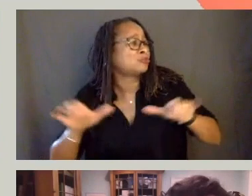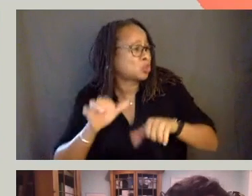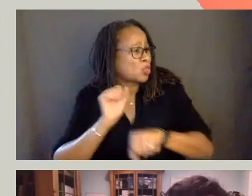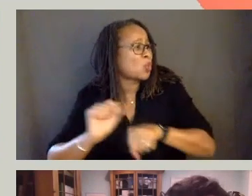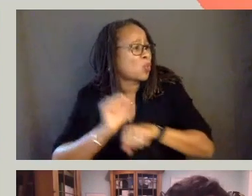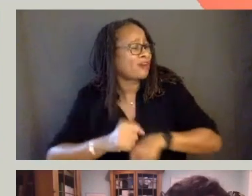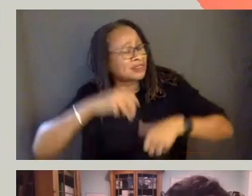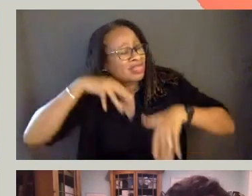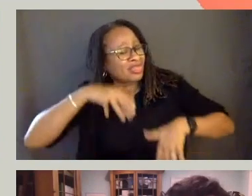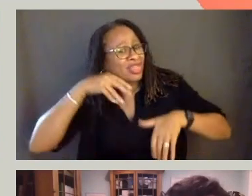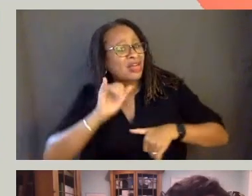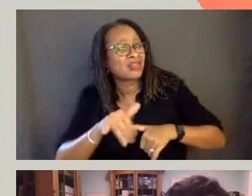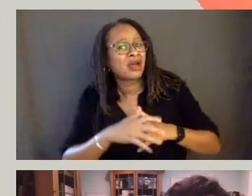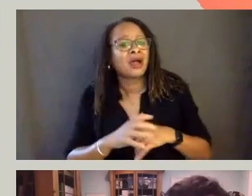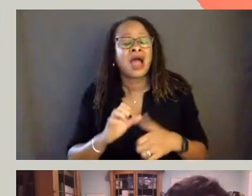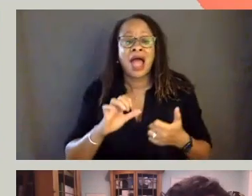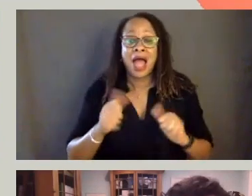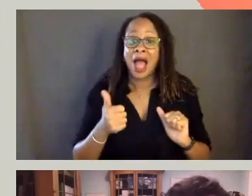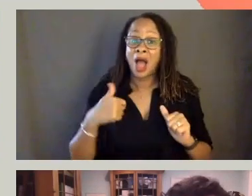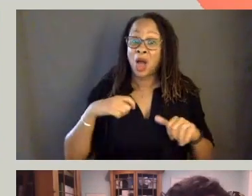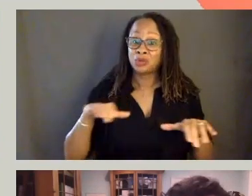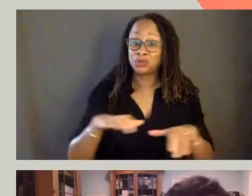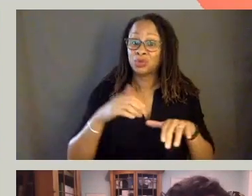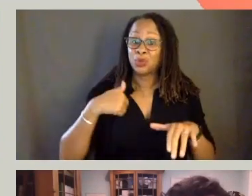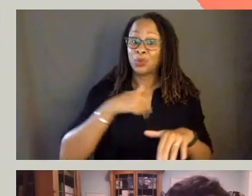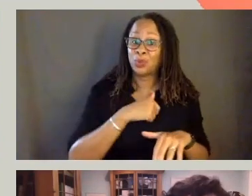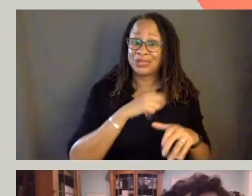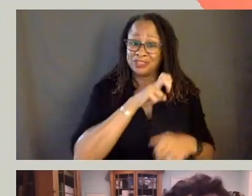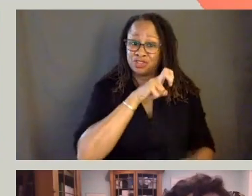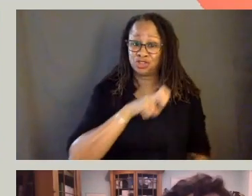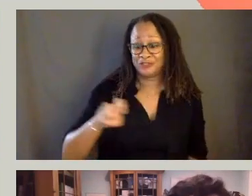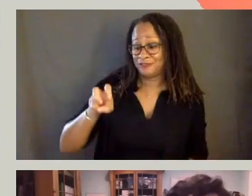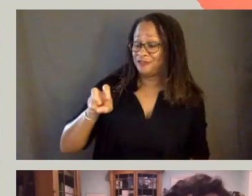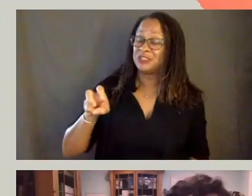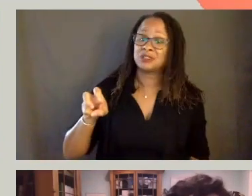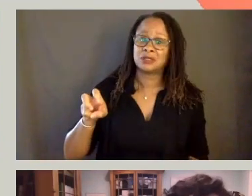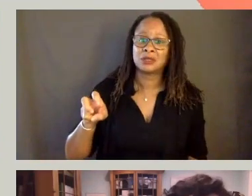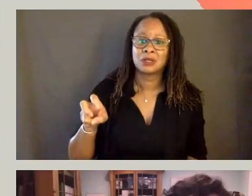And how do we shift the way that cultural organizing